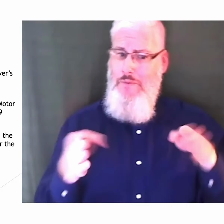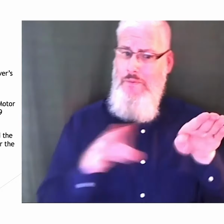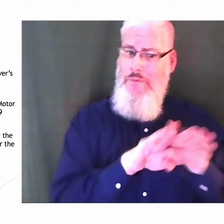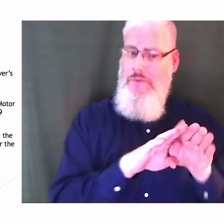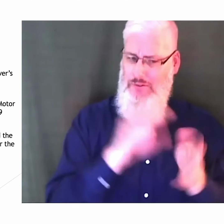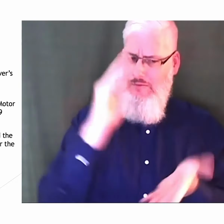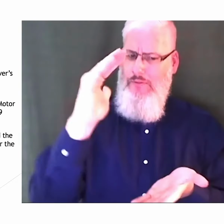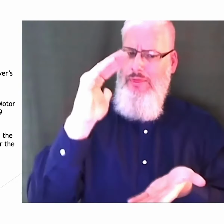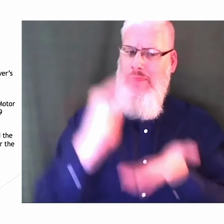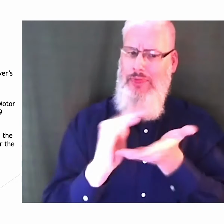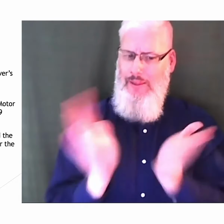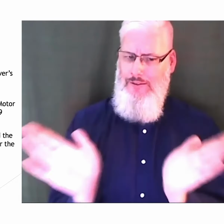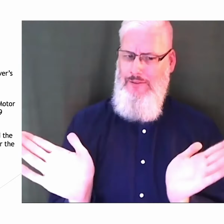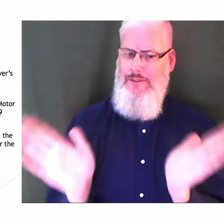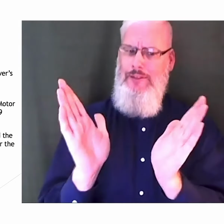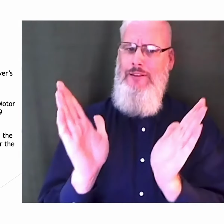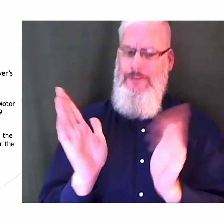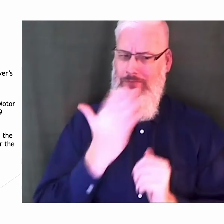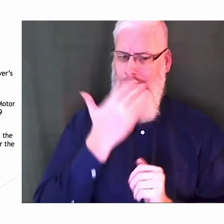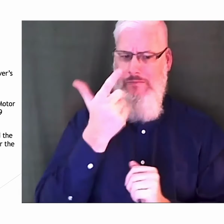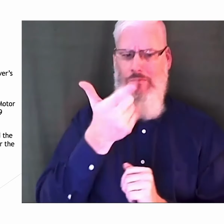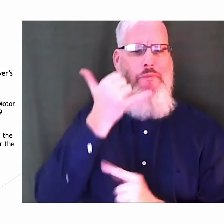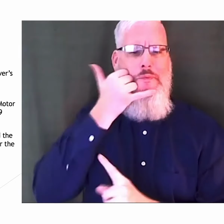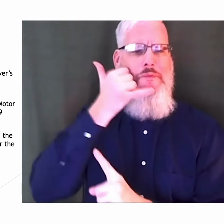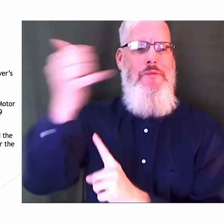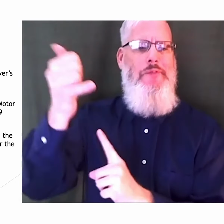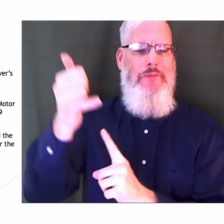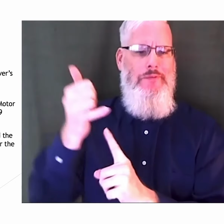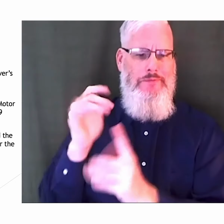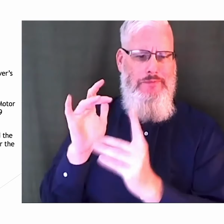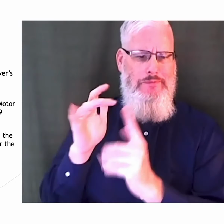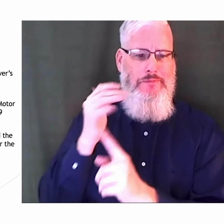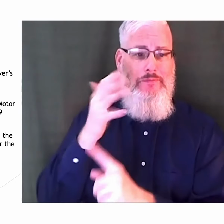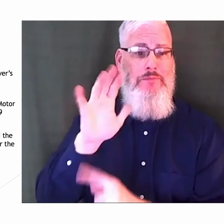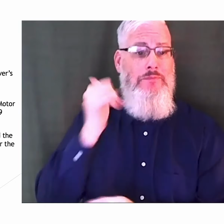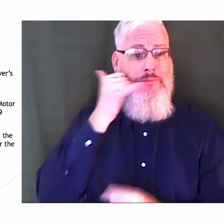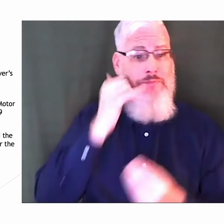For more information, contact the DMV voter ID hotline